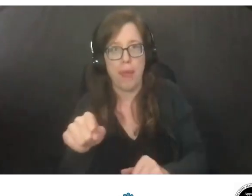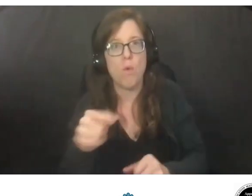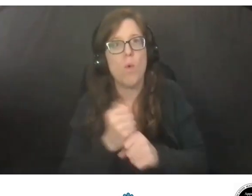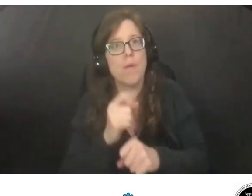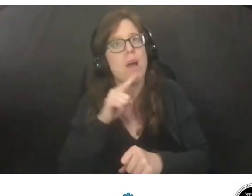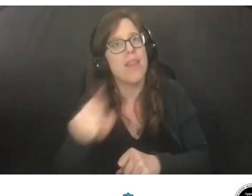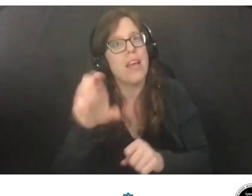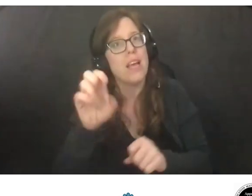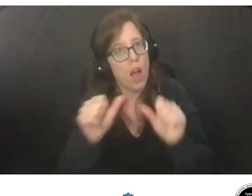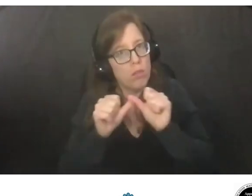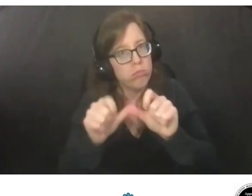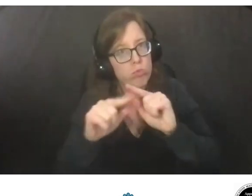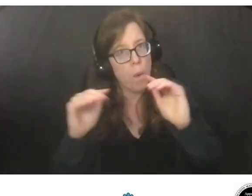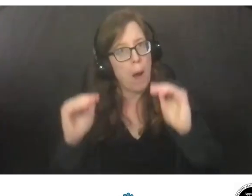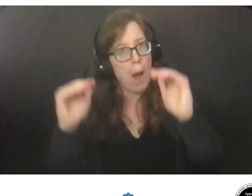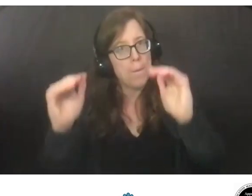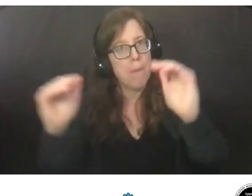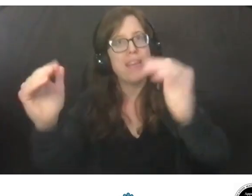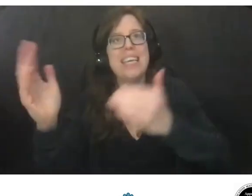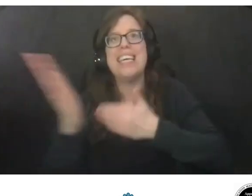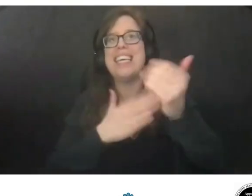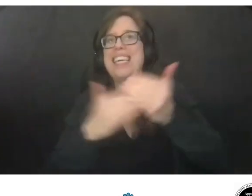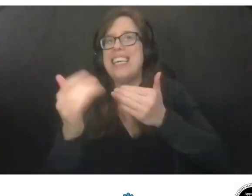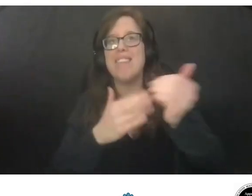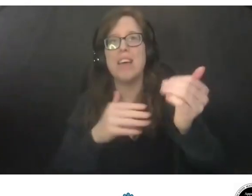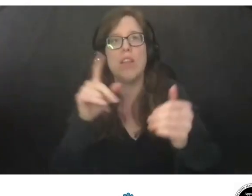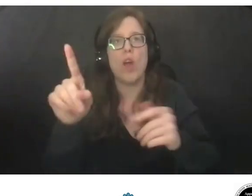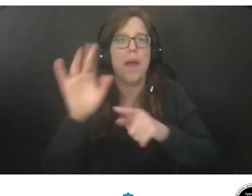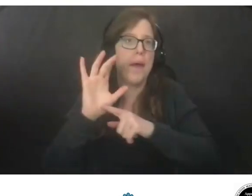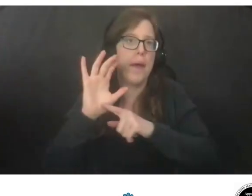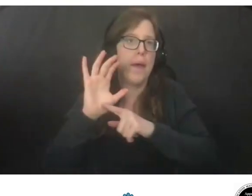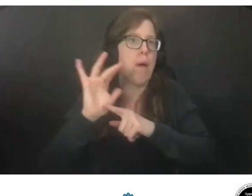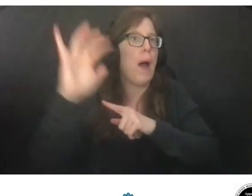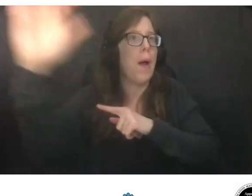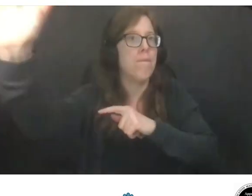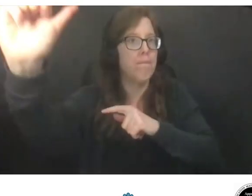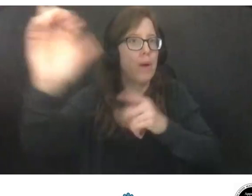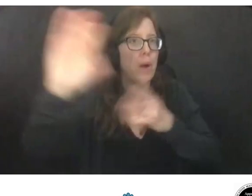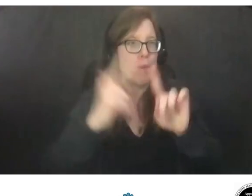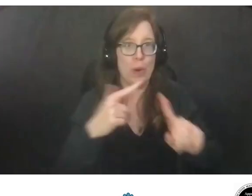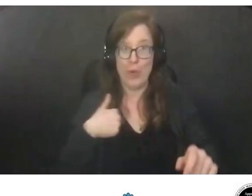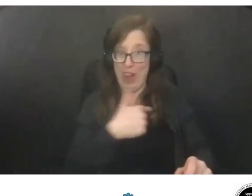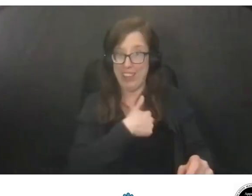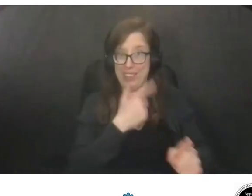able to continue to advance, even though they are light-years ahead of us. Right?